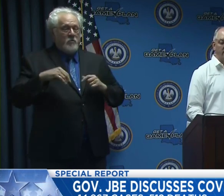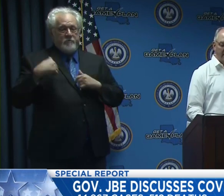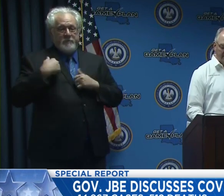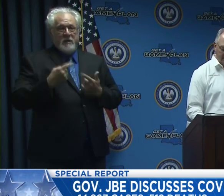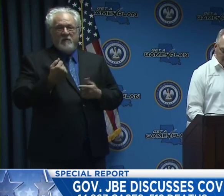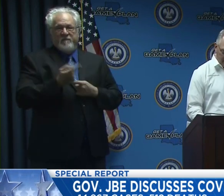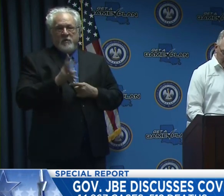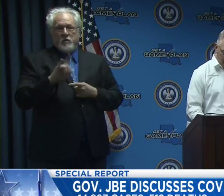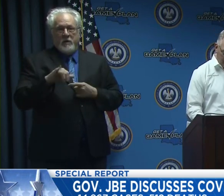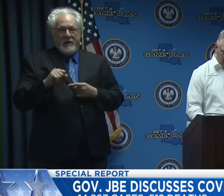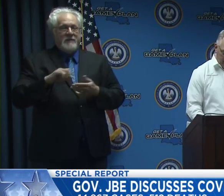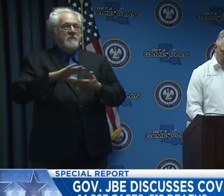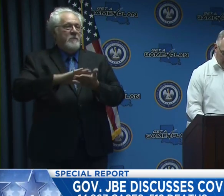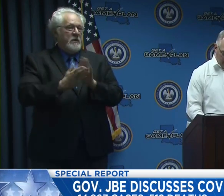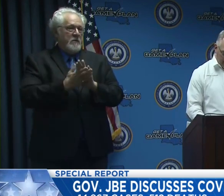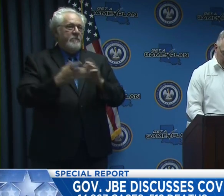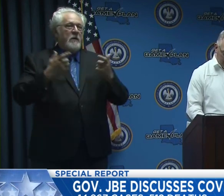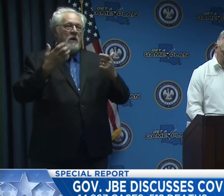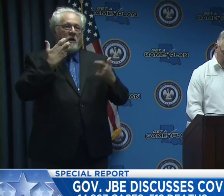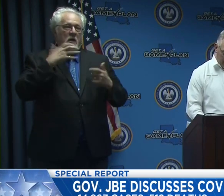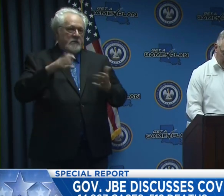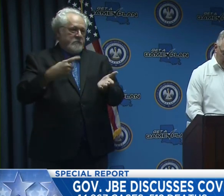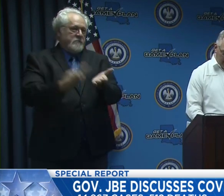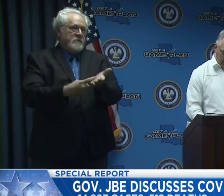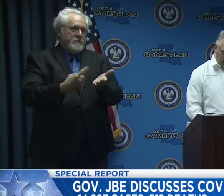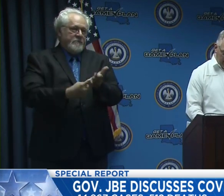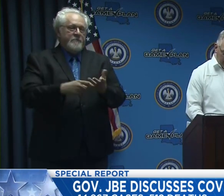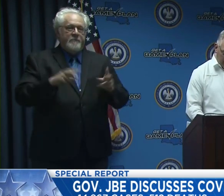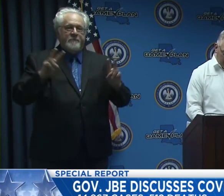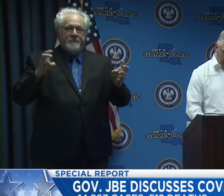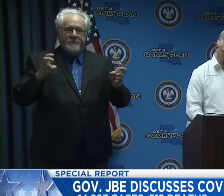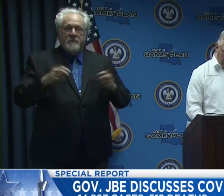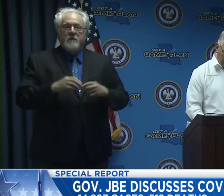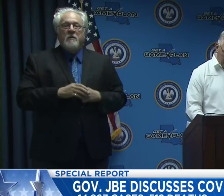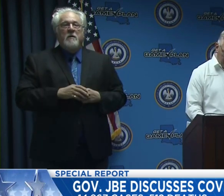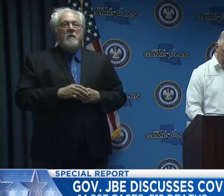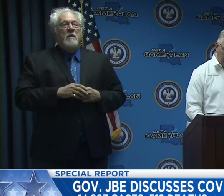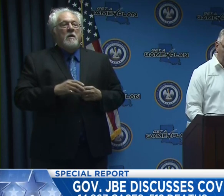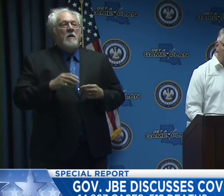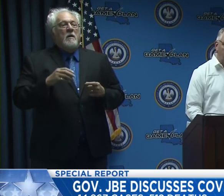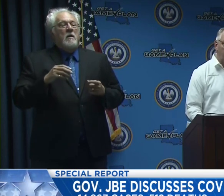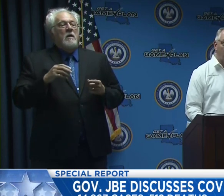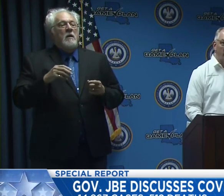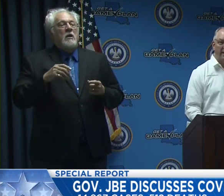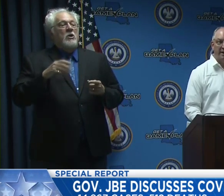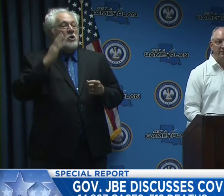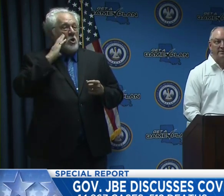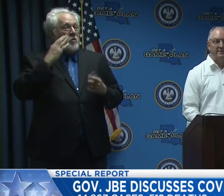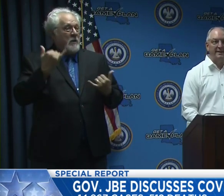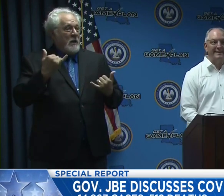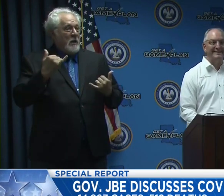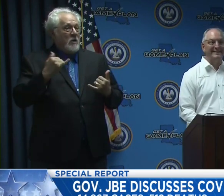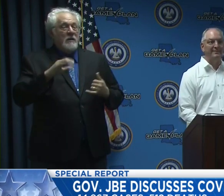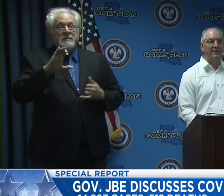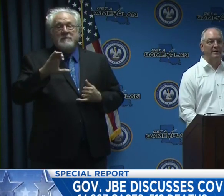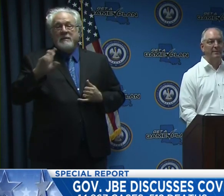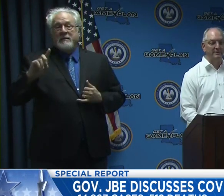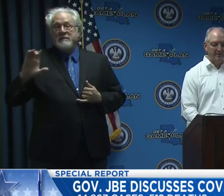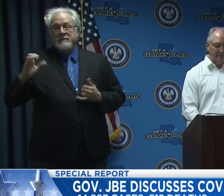THEY WERE. A NOTE ABOUT FACE COVERINGS BECAUSE I KNOW OVER THE LAST FEW DAYS THIS HAS BECOME AN AREA OF